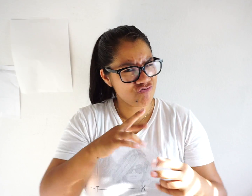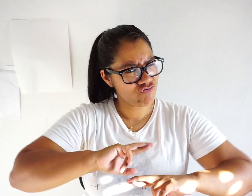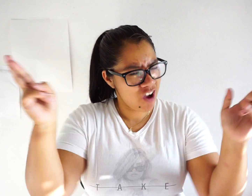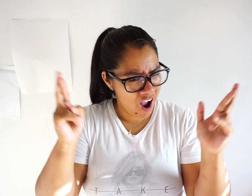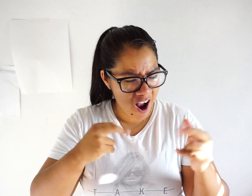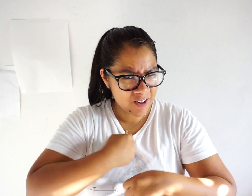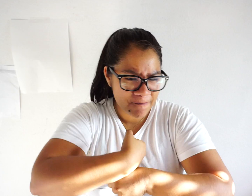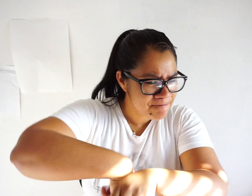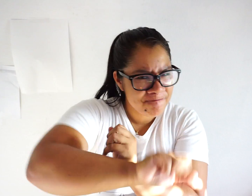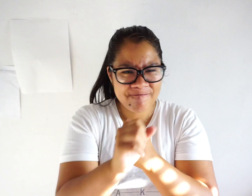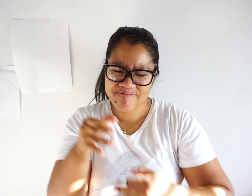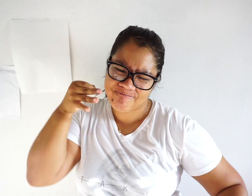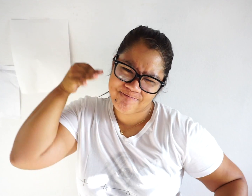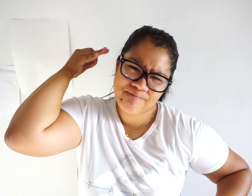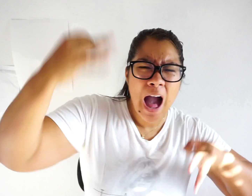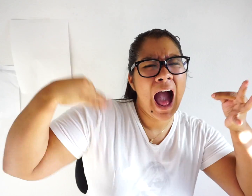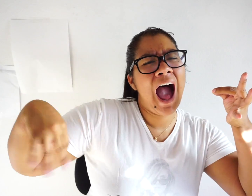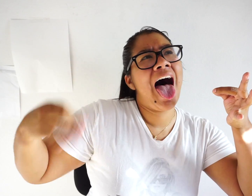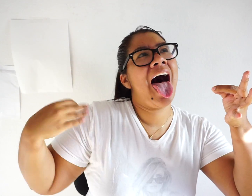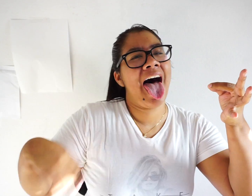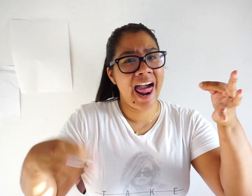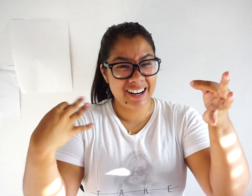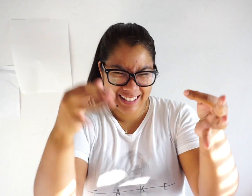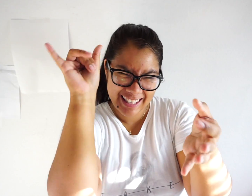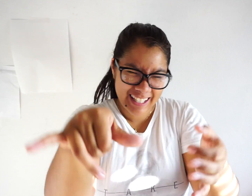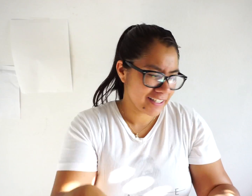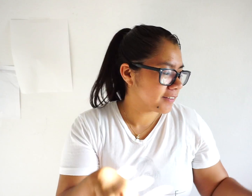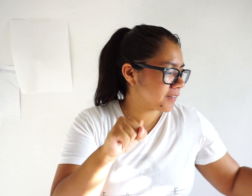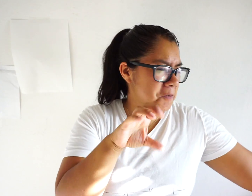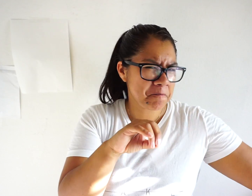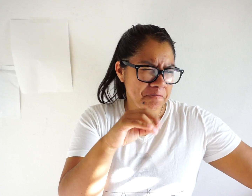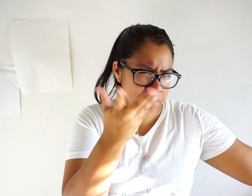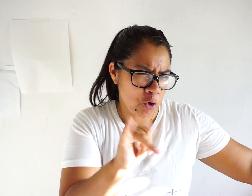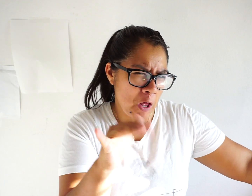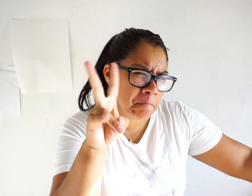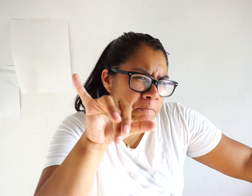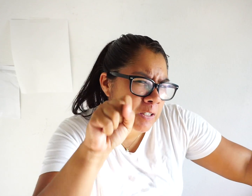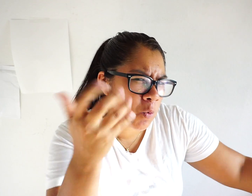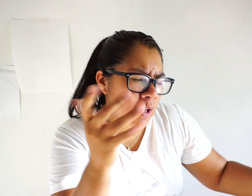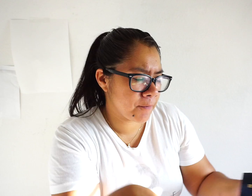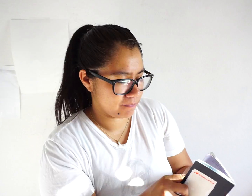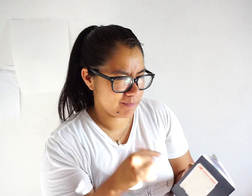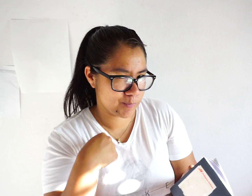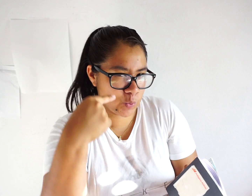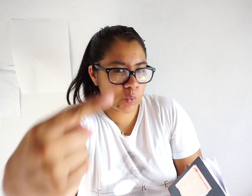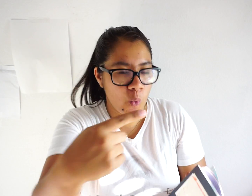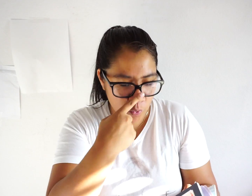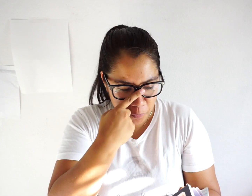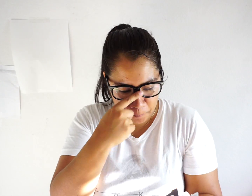So I am ready today to go ahead and explain it! So what does the visas look like? I will show you